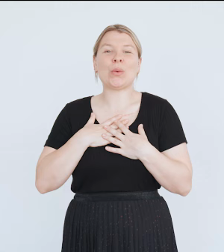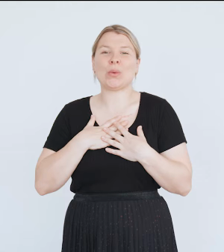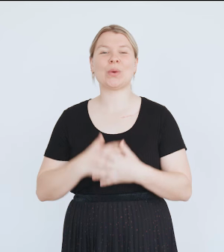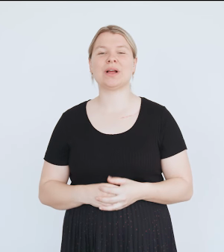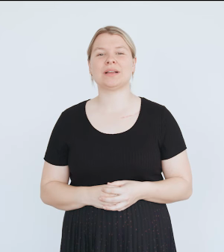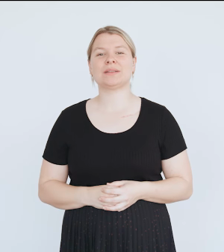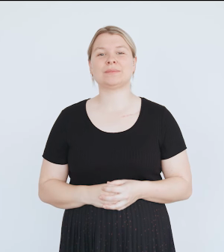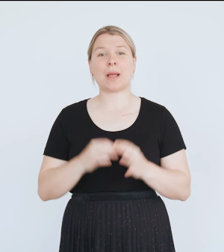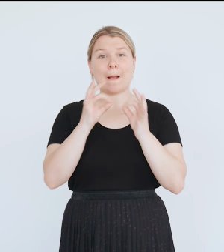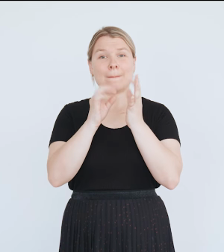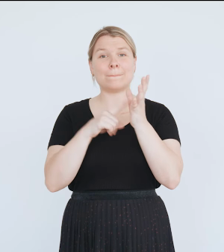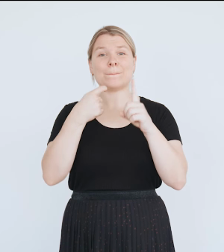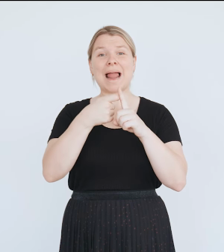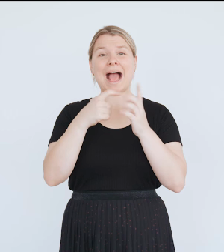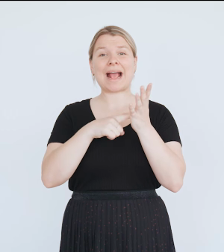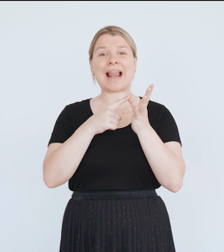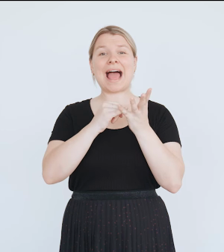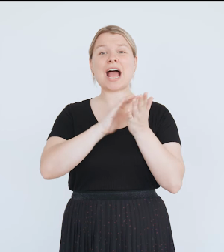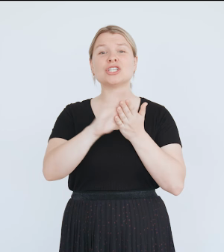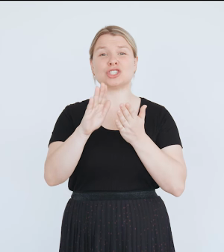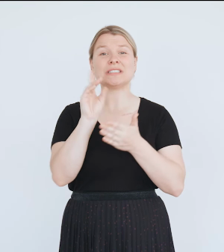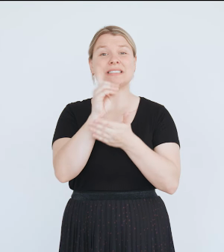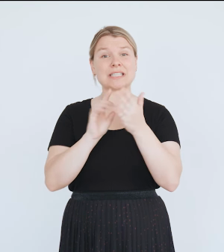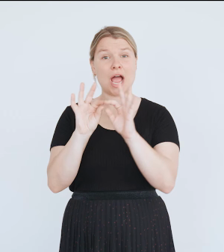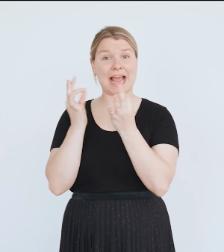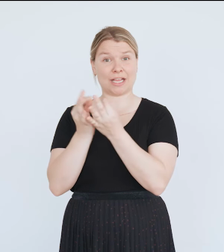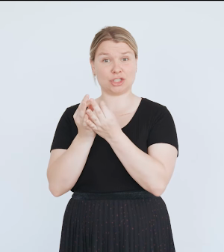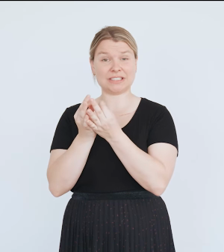So Blaklash is a design agency, that specializes in country centred design